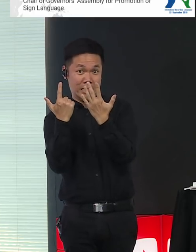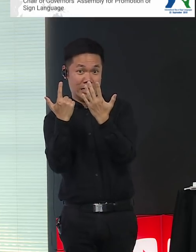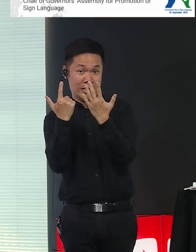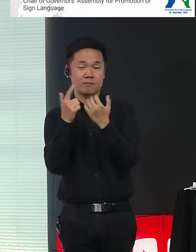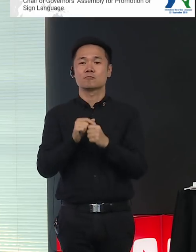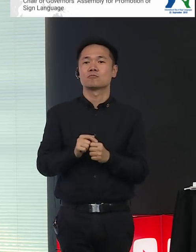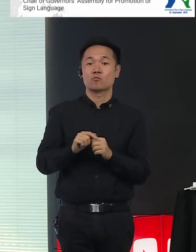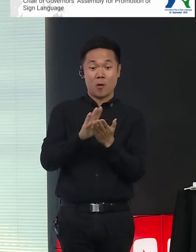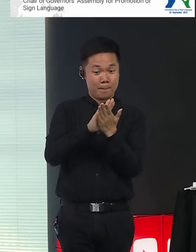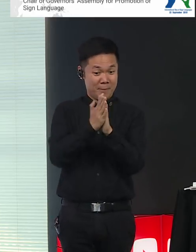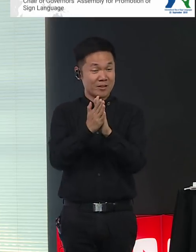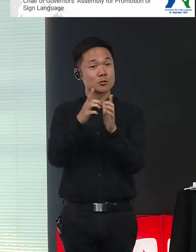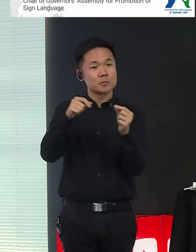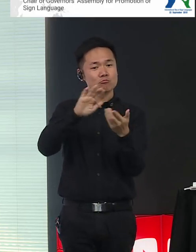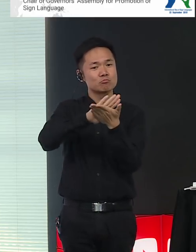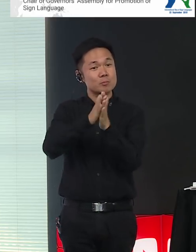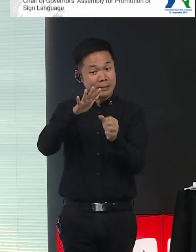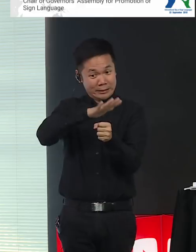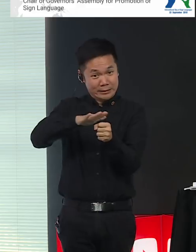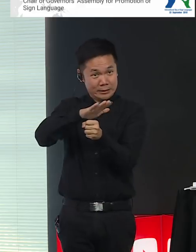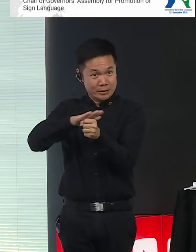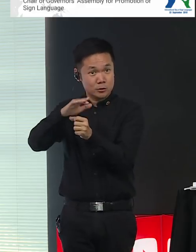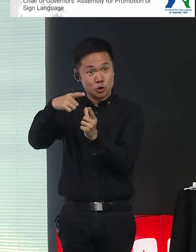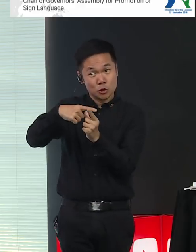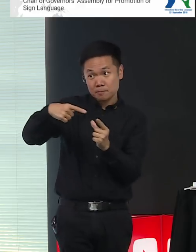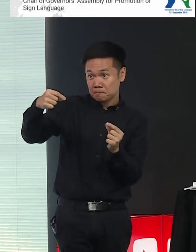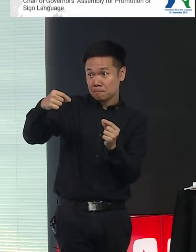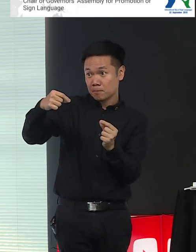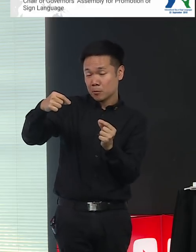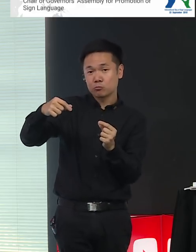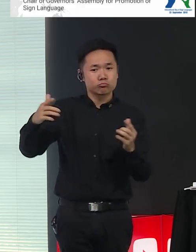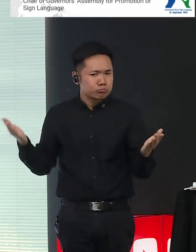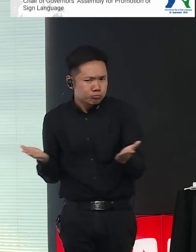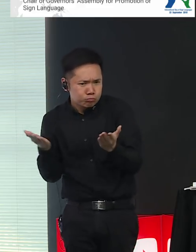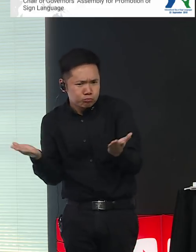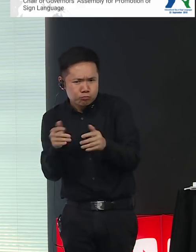be used by many and by doing so, I believe society will become a much more